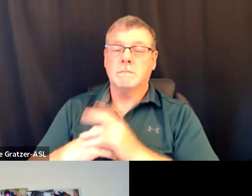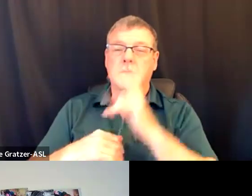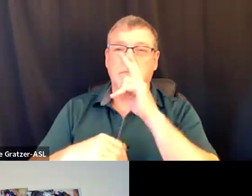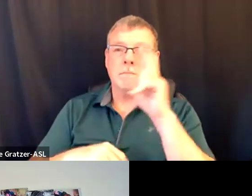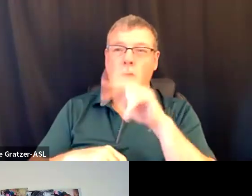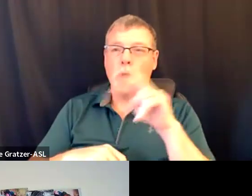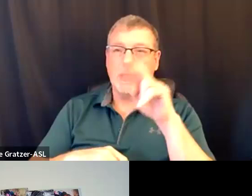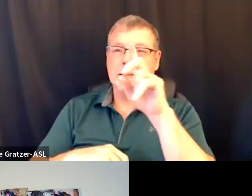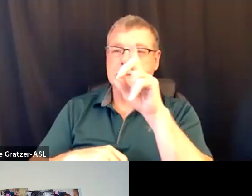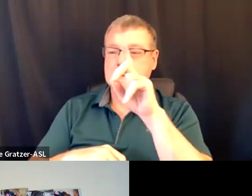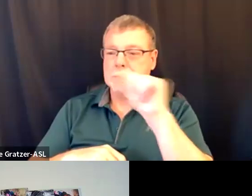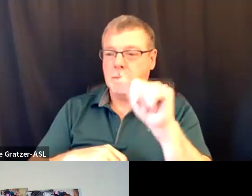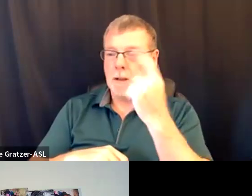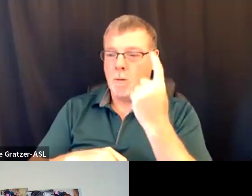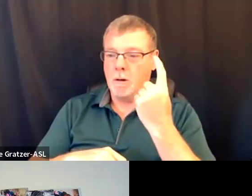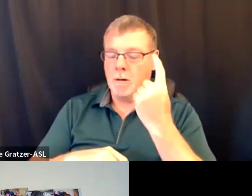but I think we're good on that.